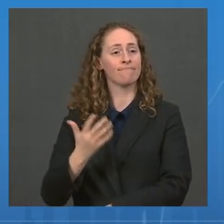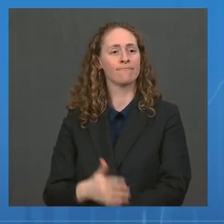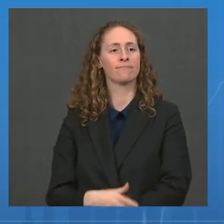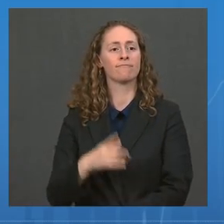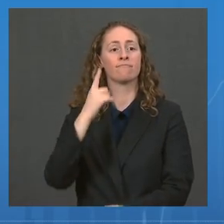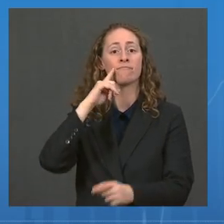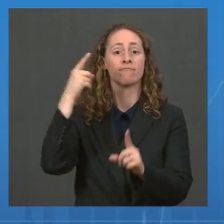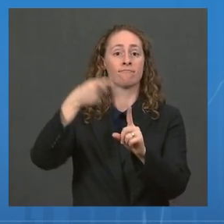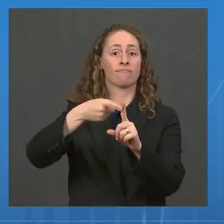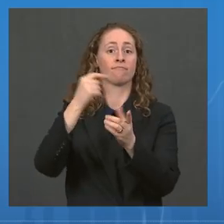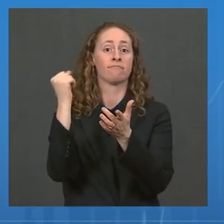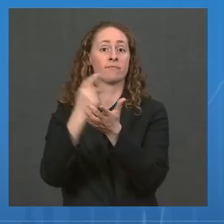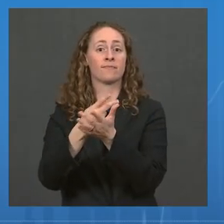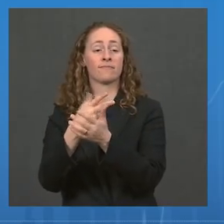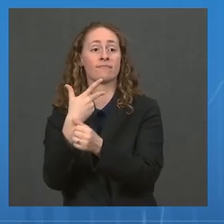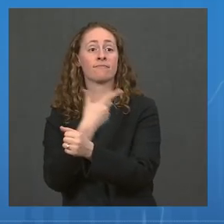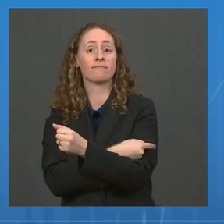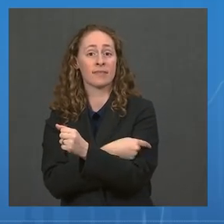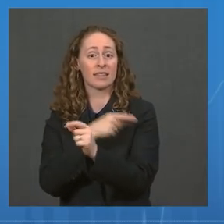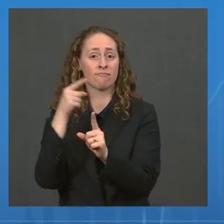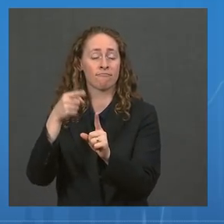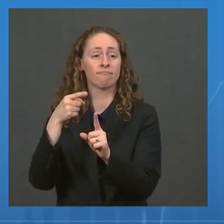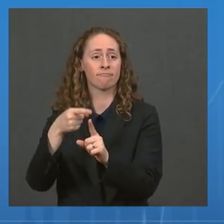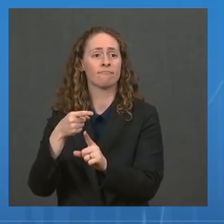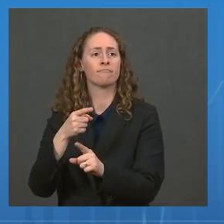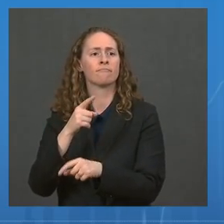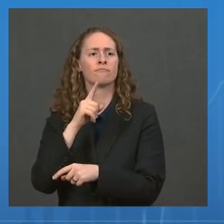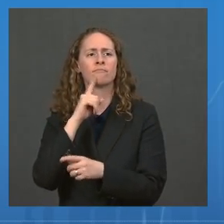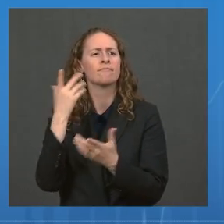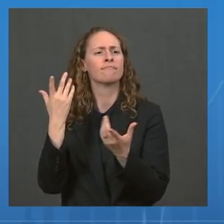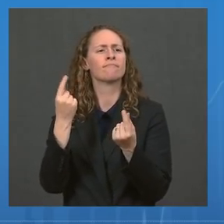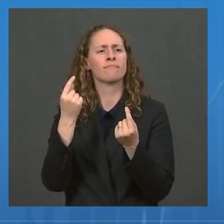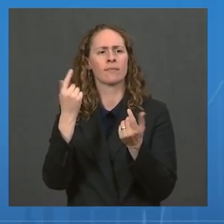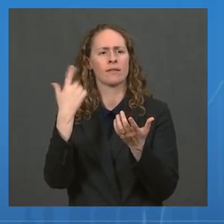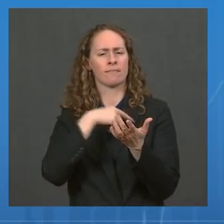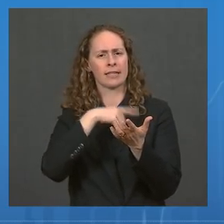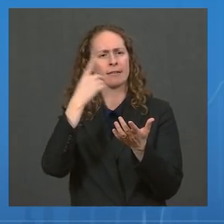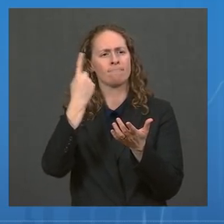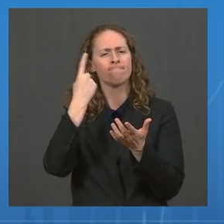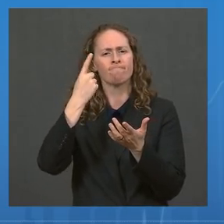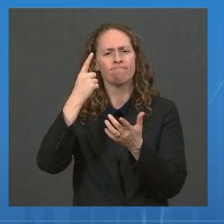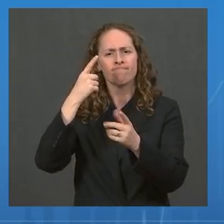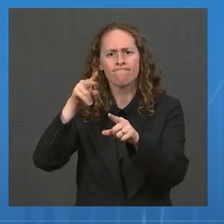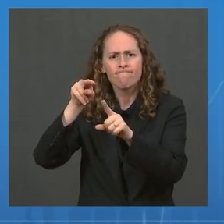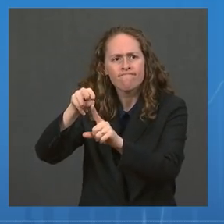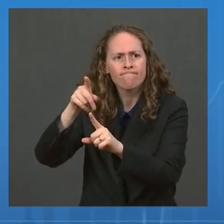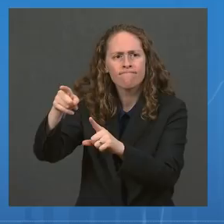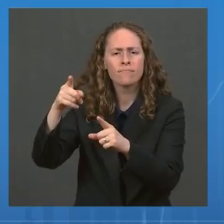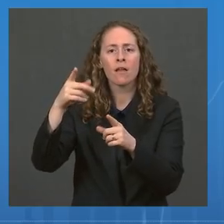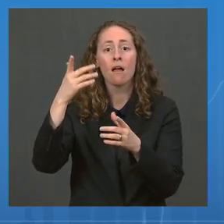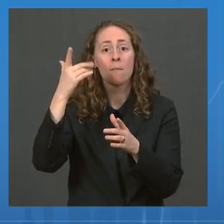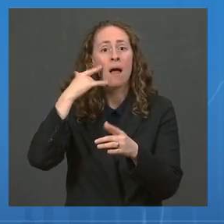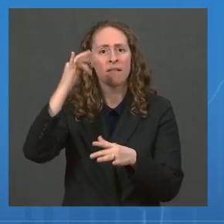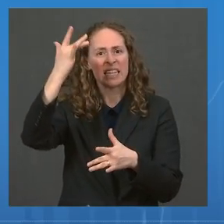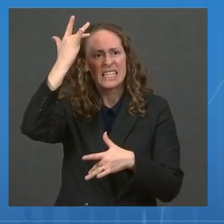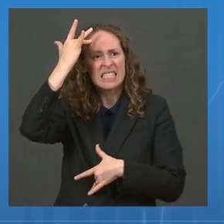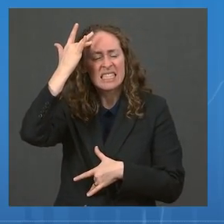was clinically recognizable disease; it wasn't hospitalization. So, the indication for the vaccine